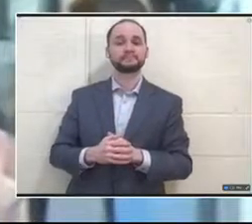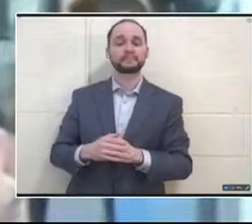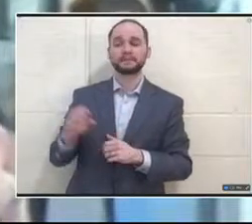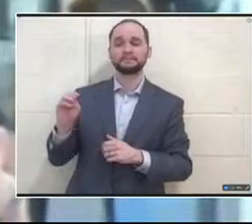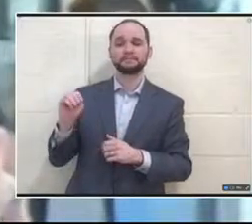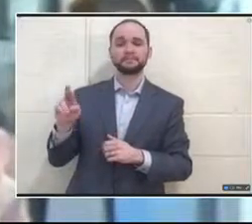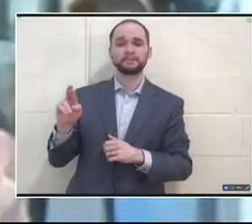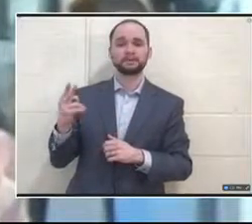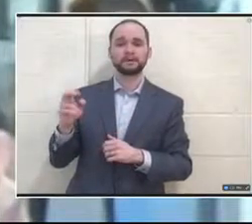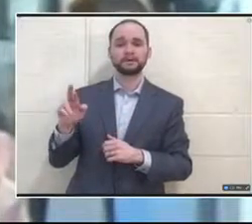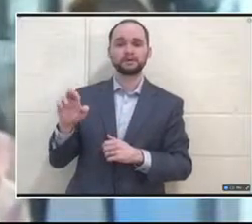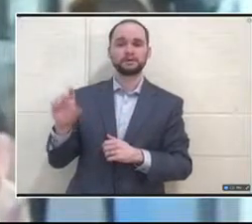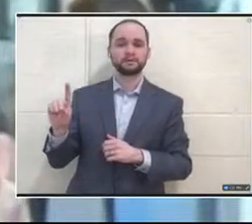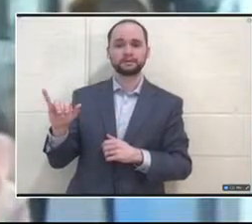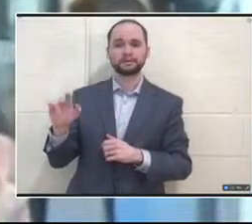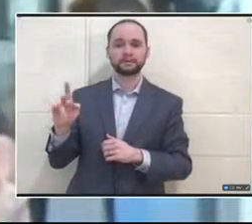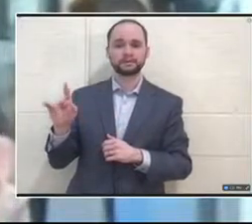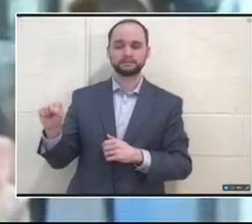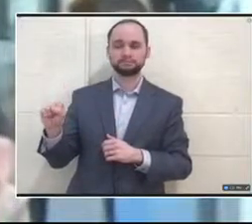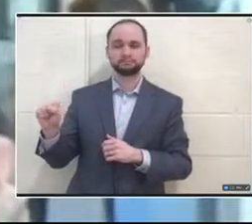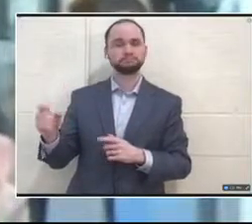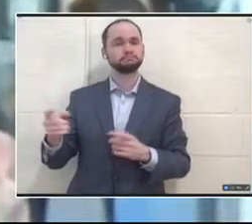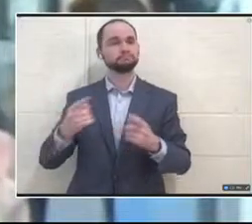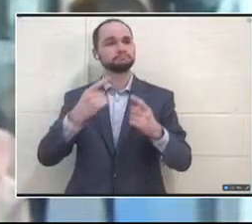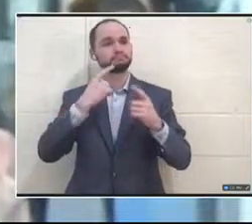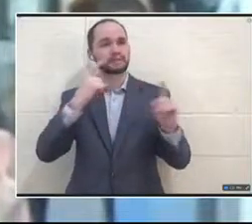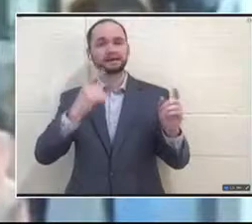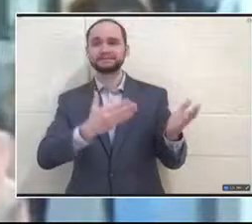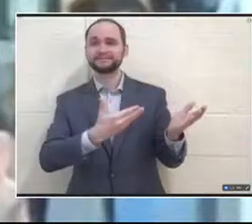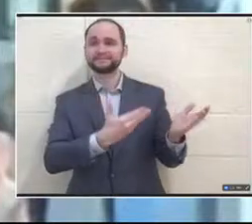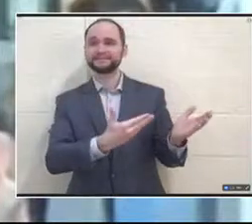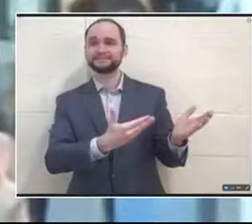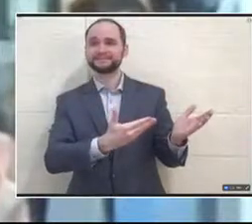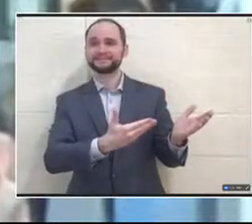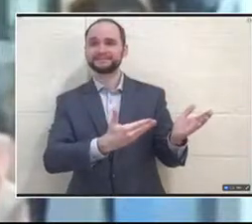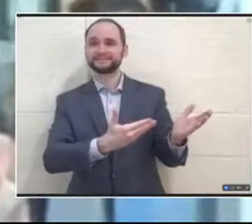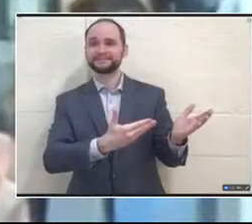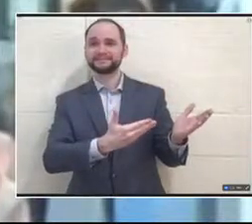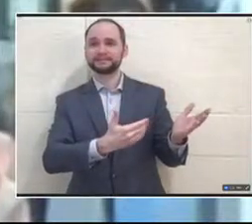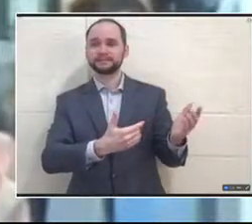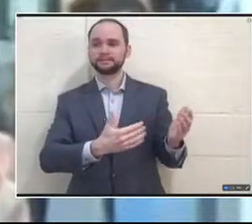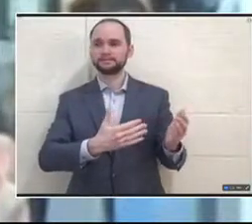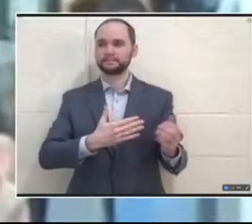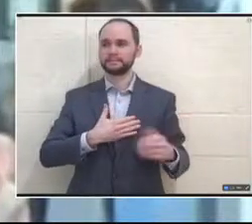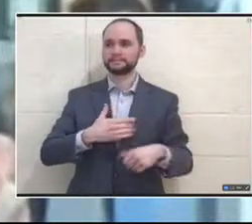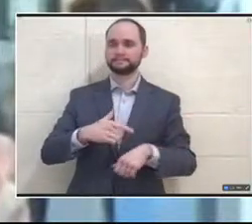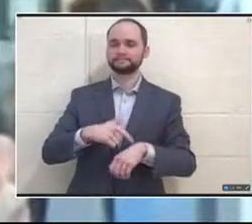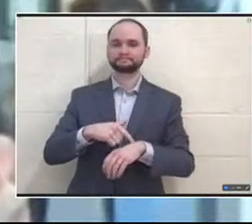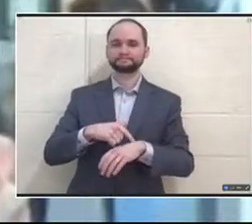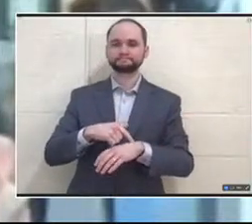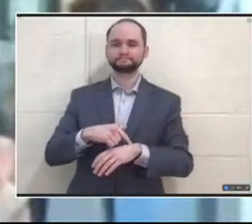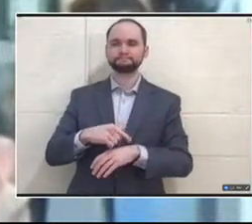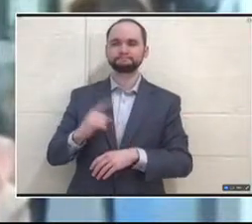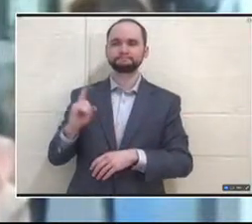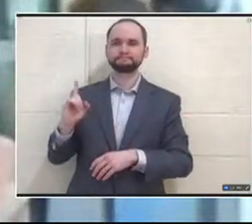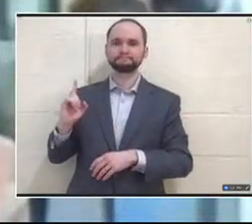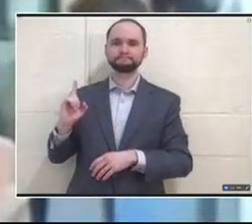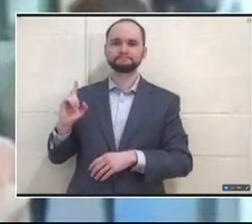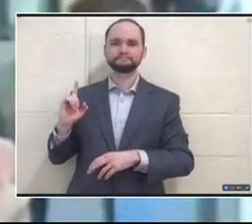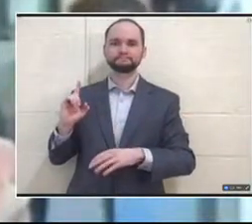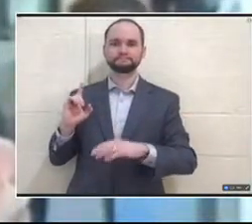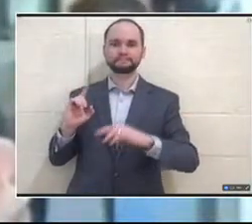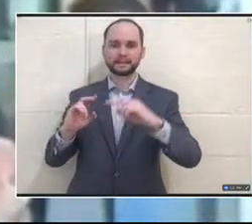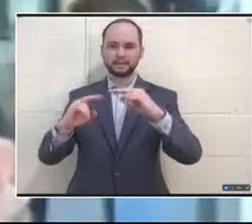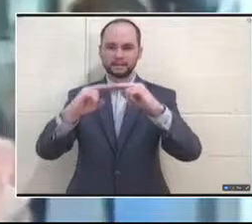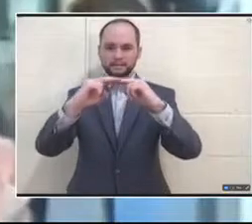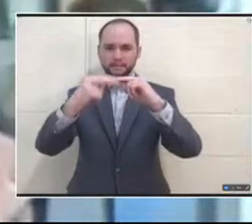and it was time for me to go on and I stood at the top of the steps and began to walk down,